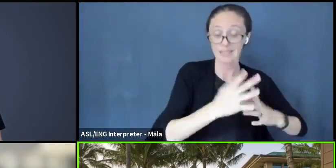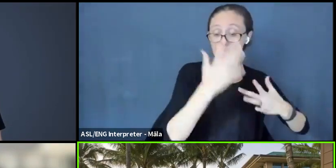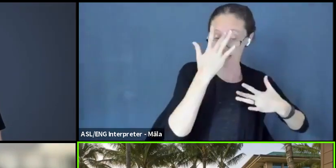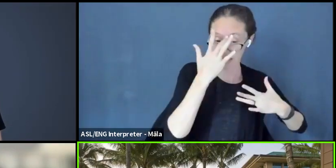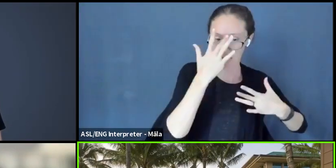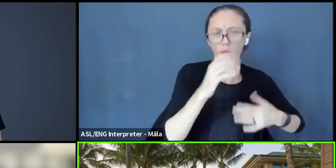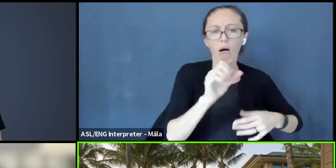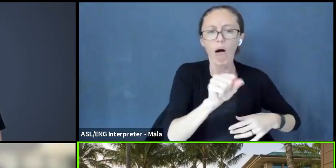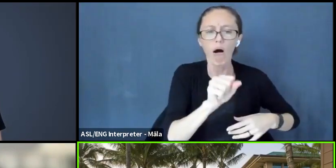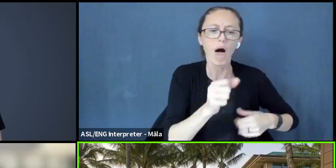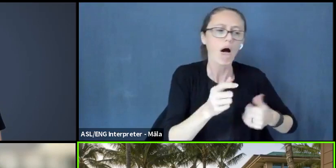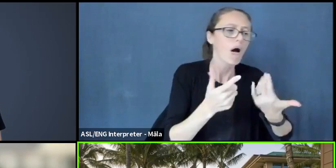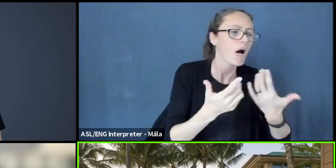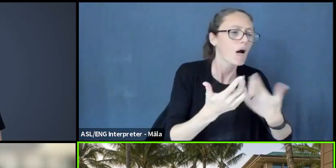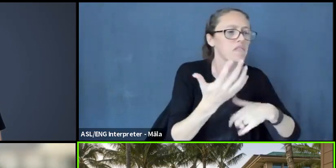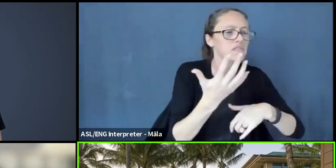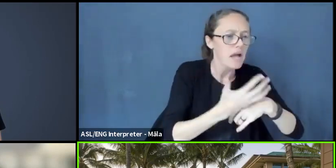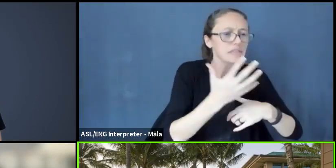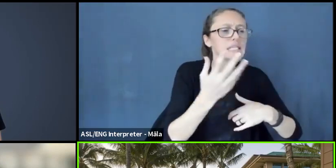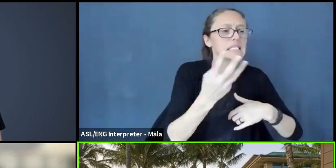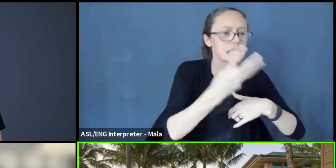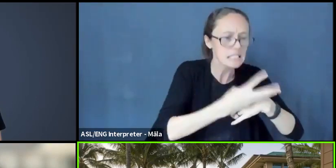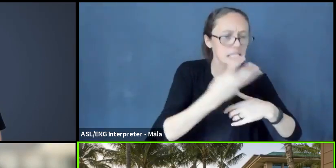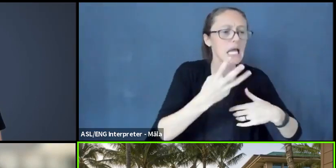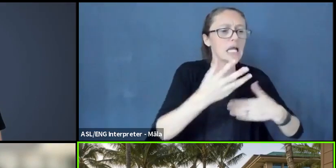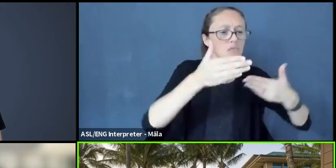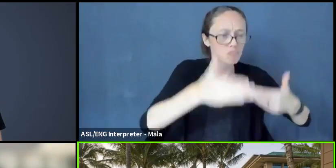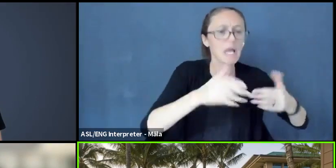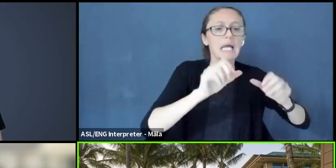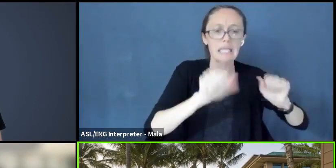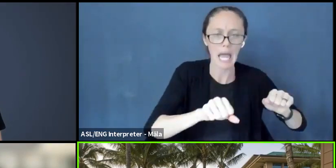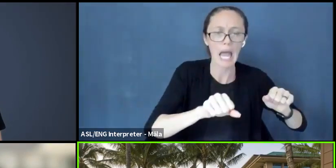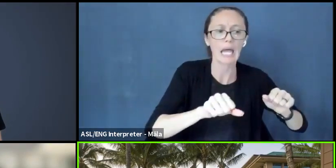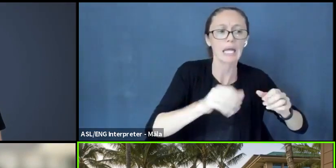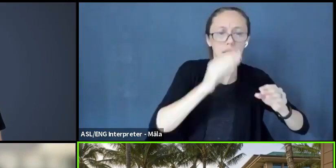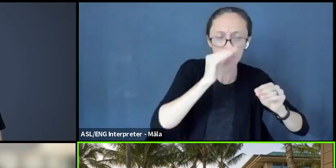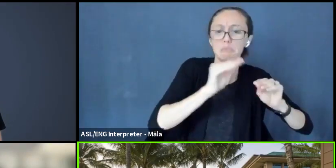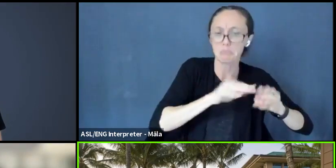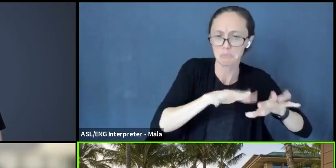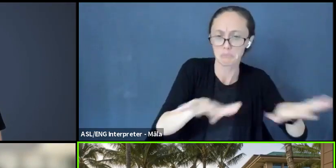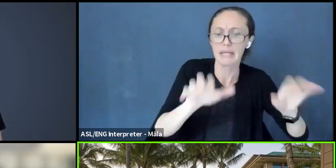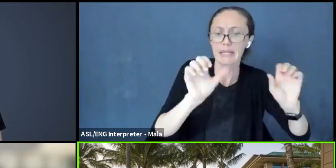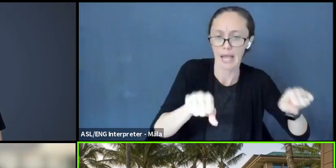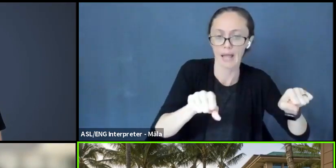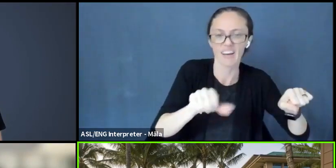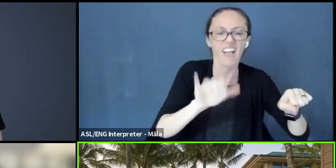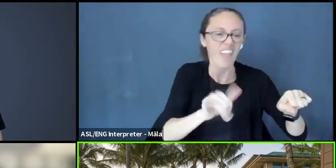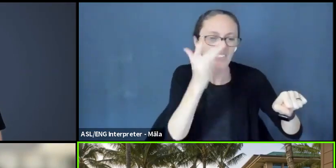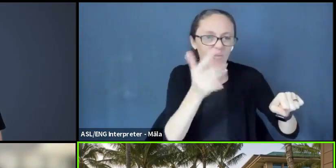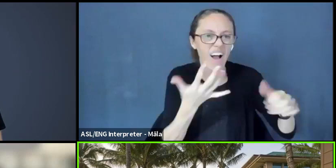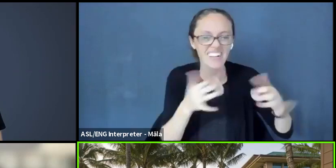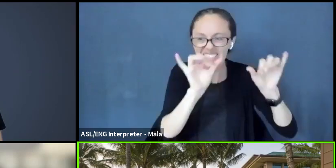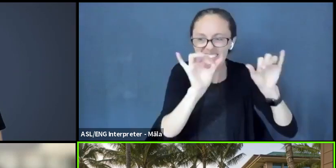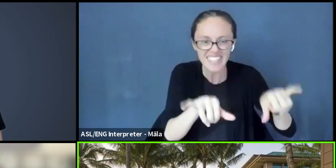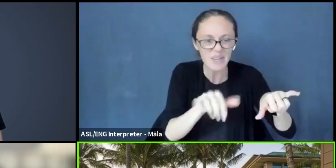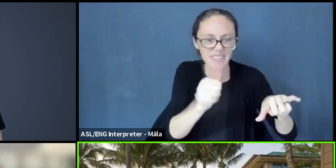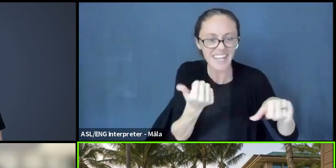days, certainly can give it to others. And that's why the quarantine, that's why the isolation is still the same. 10 days.